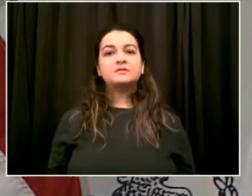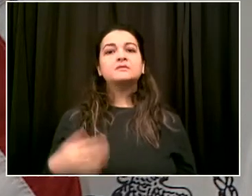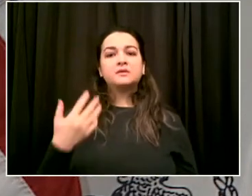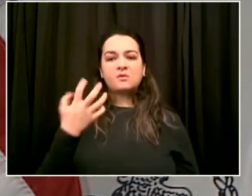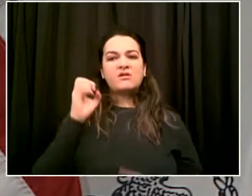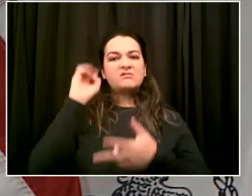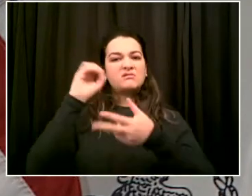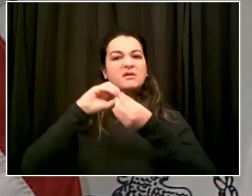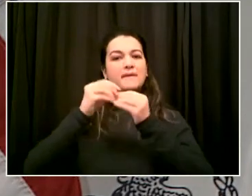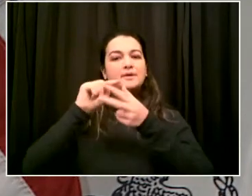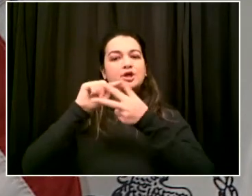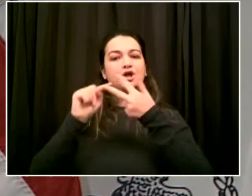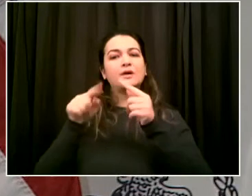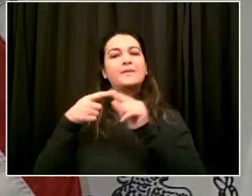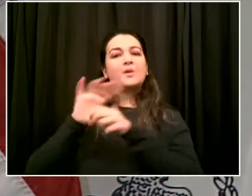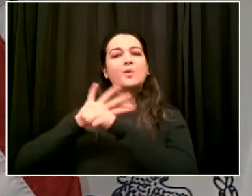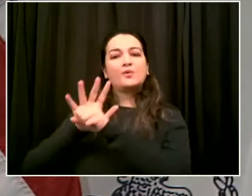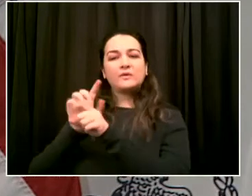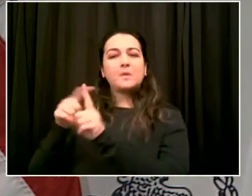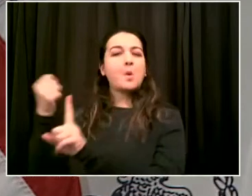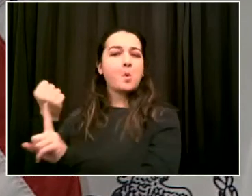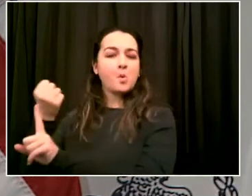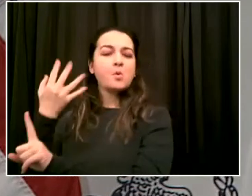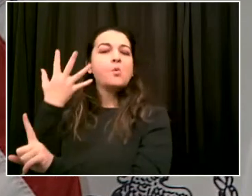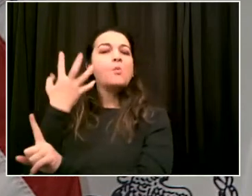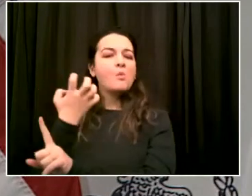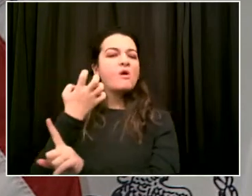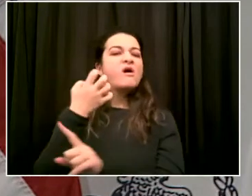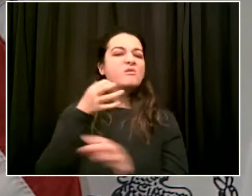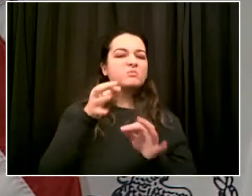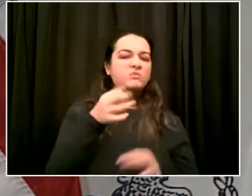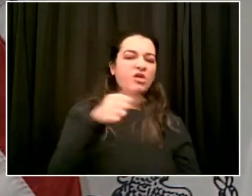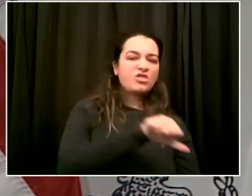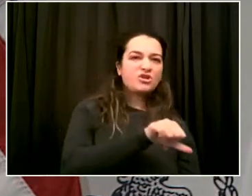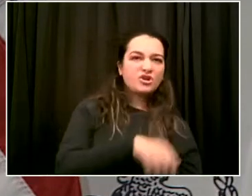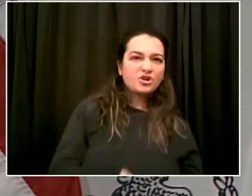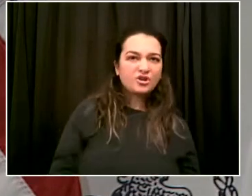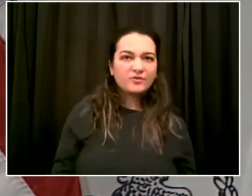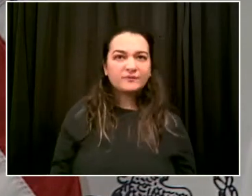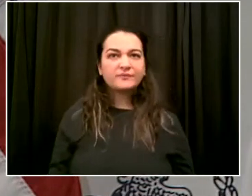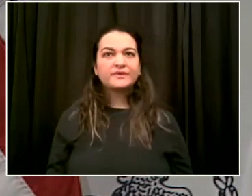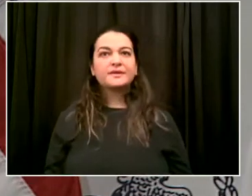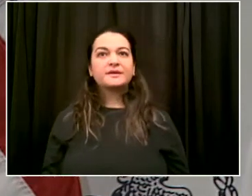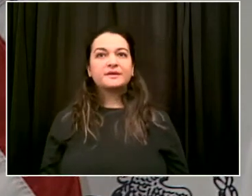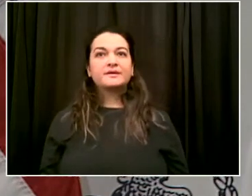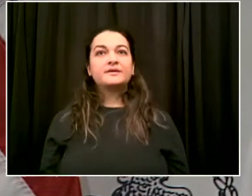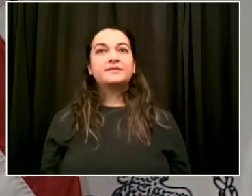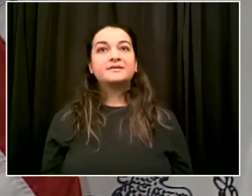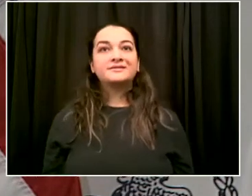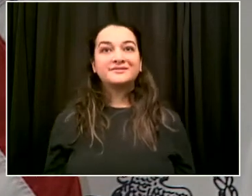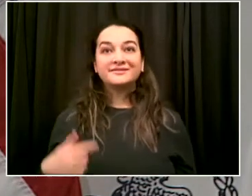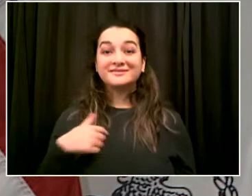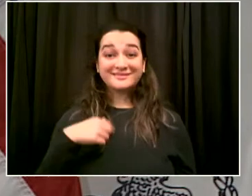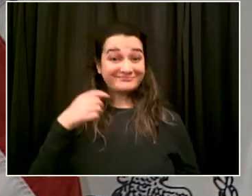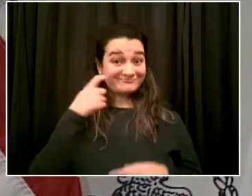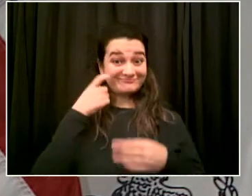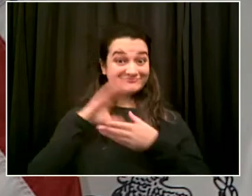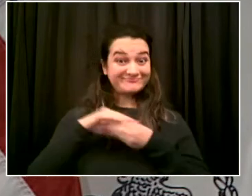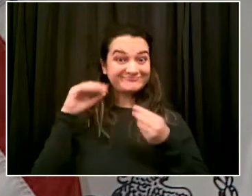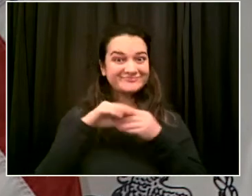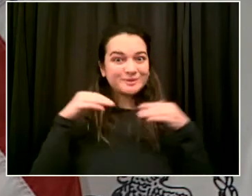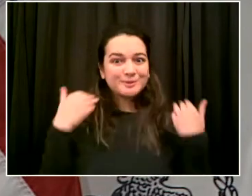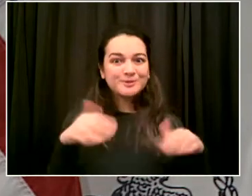INDICATORS JUST